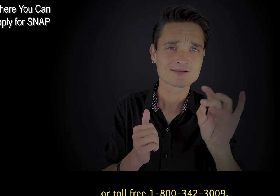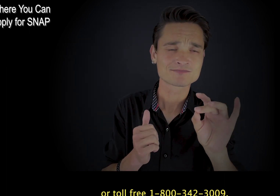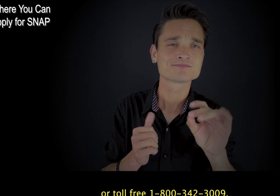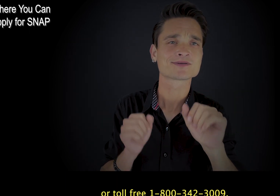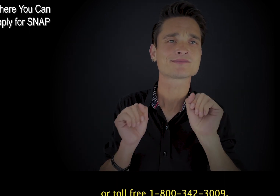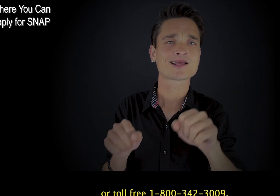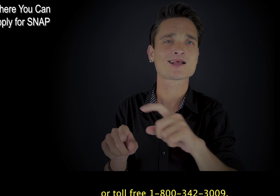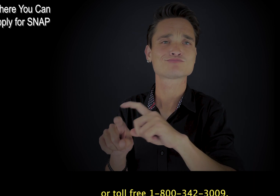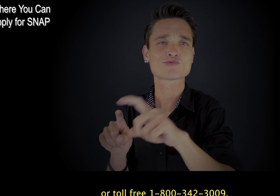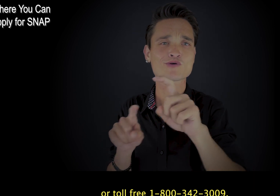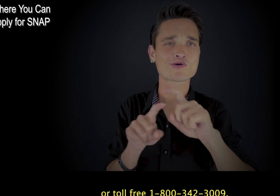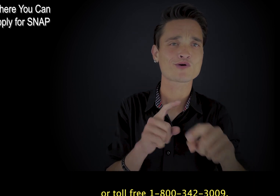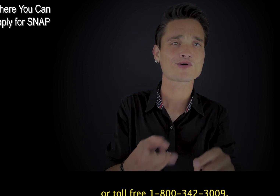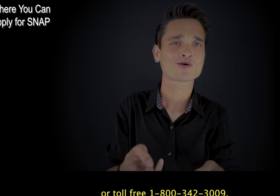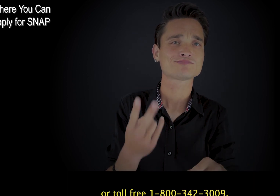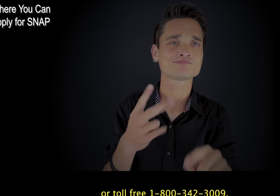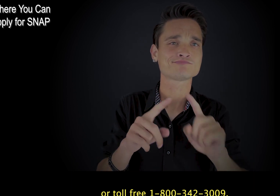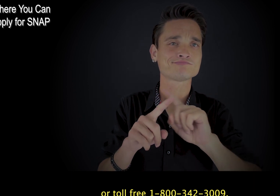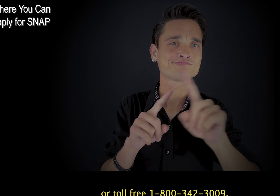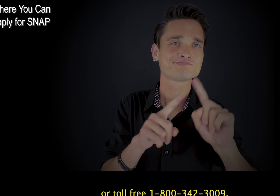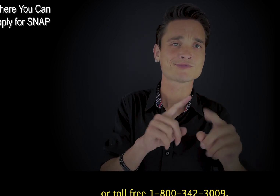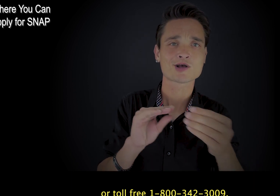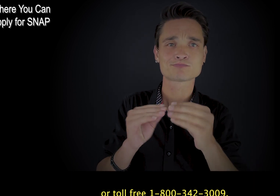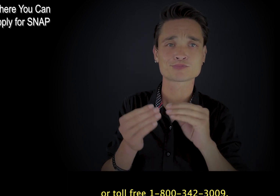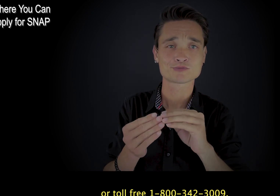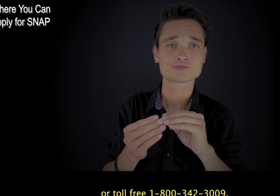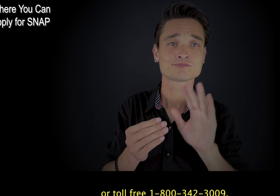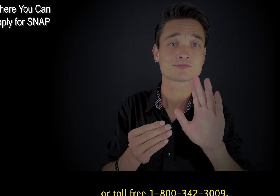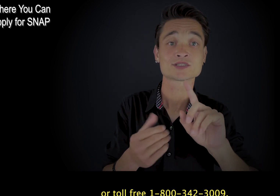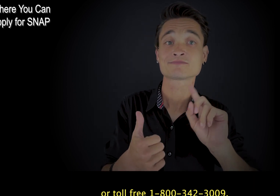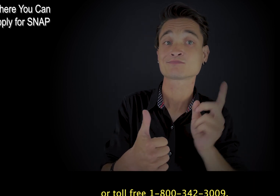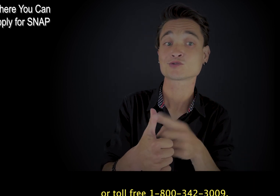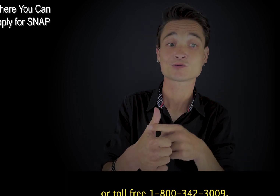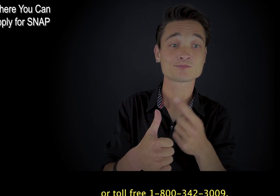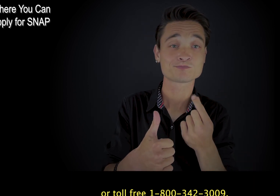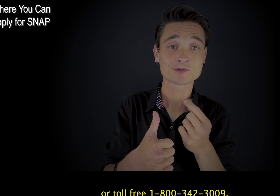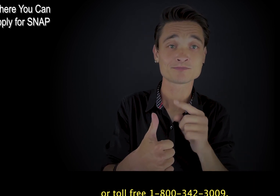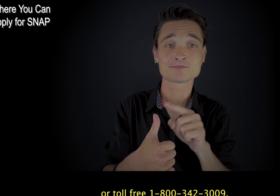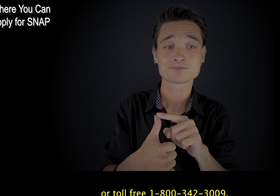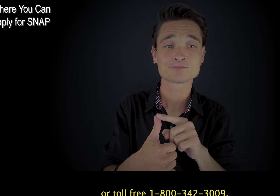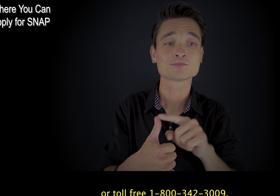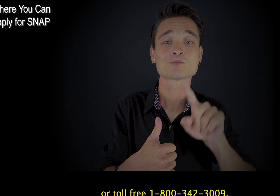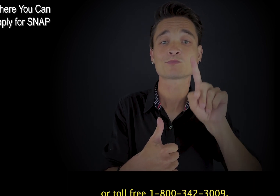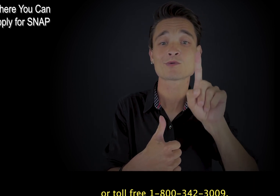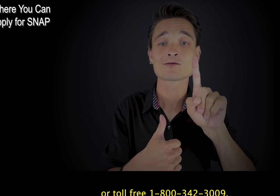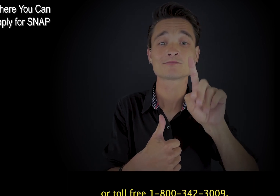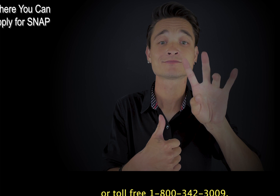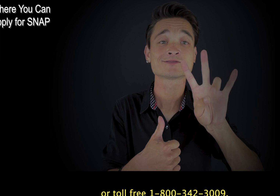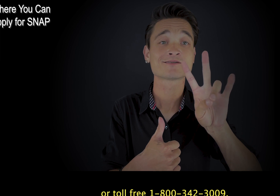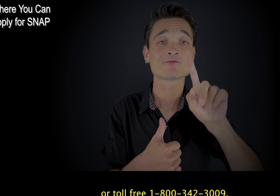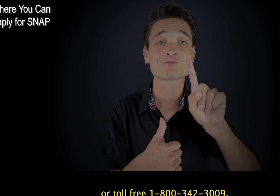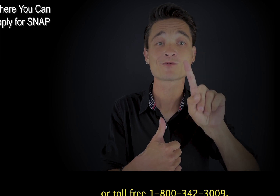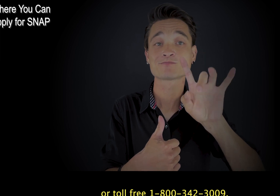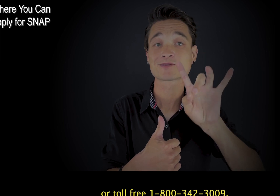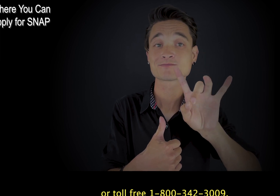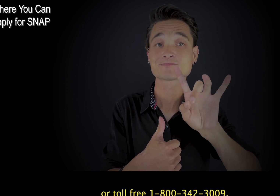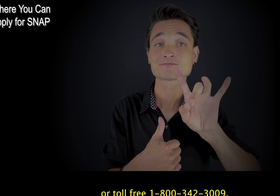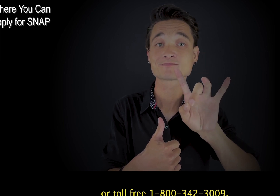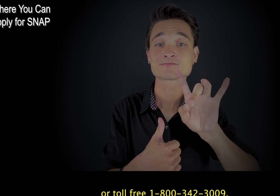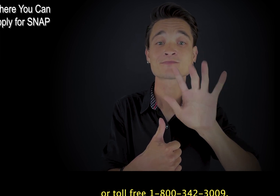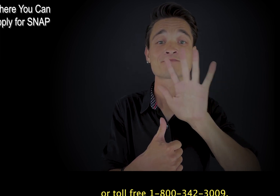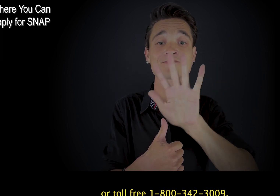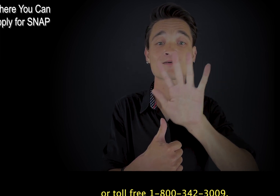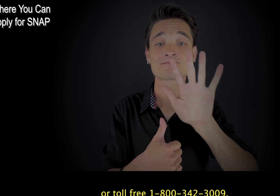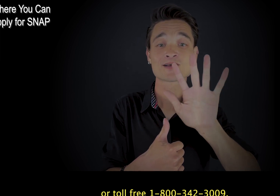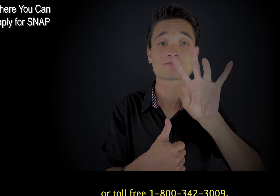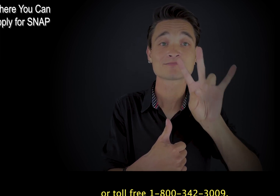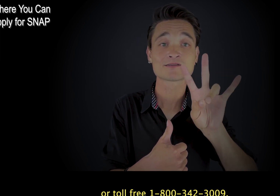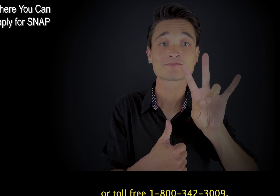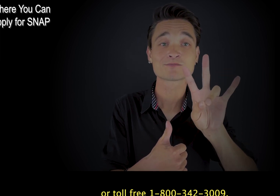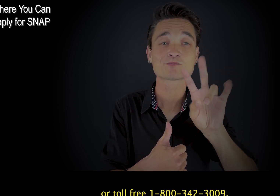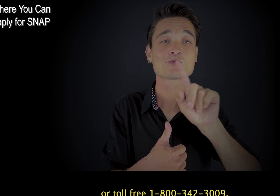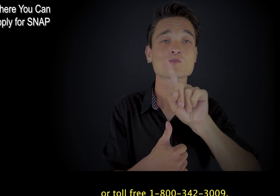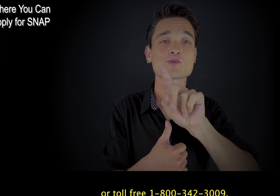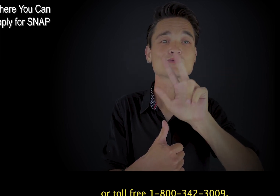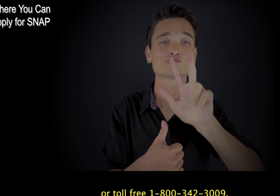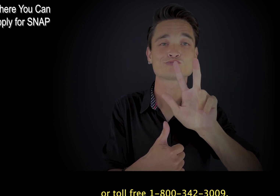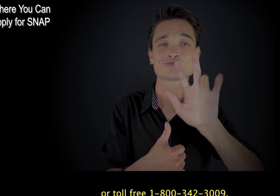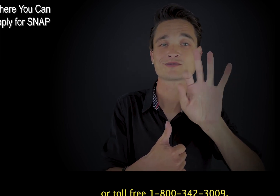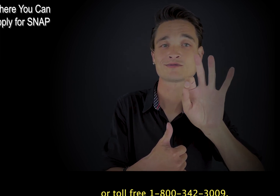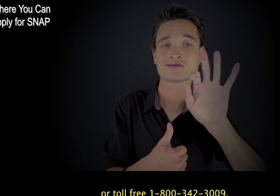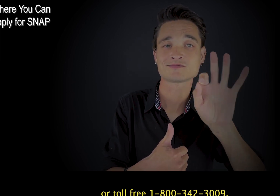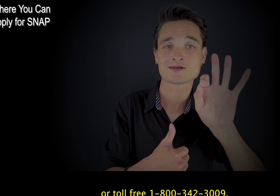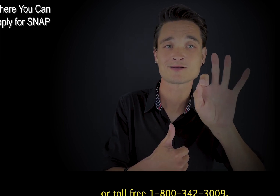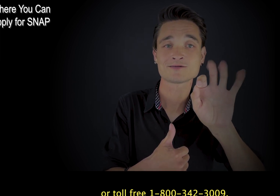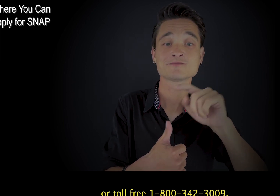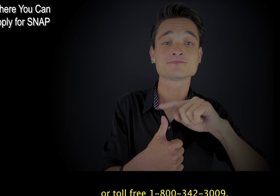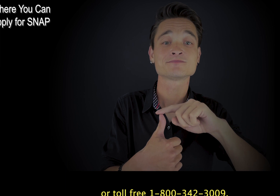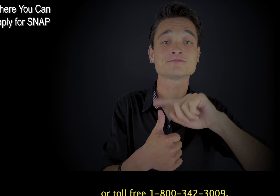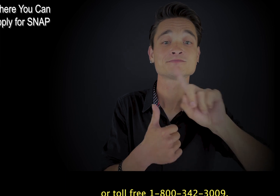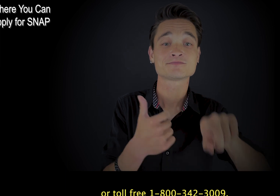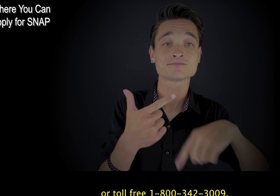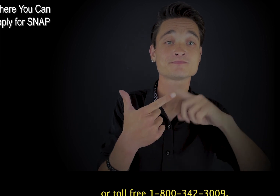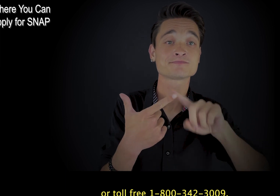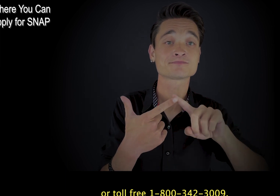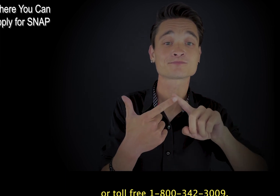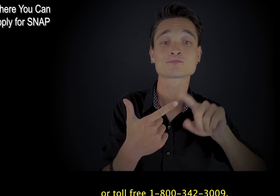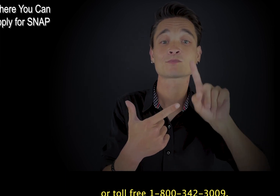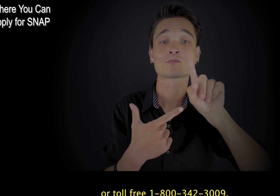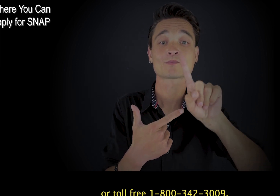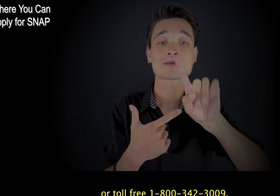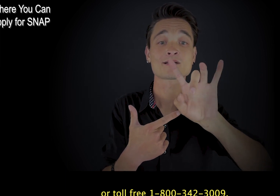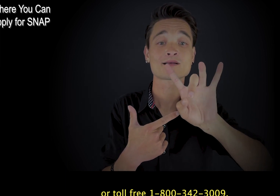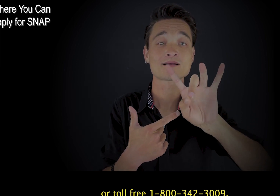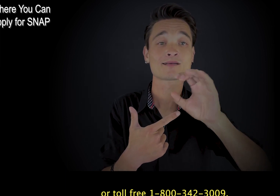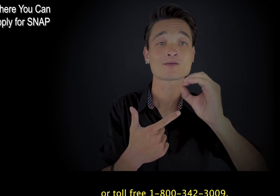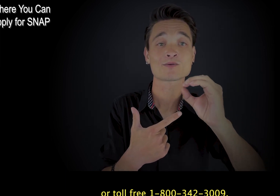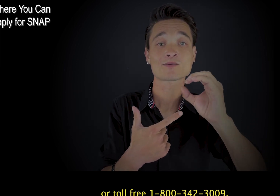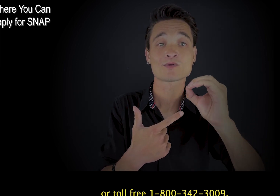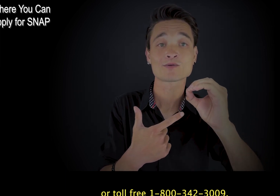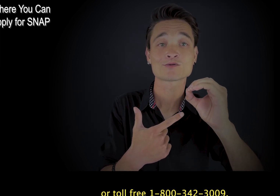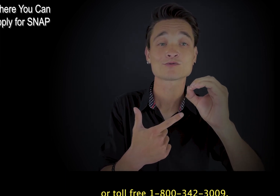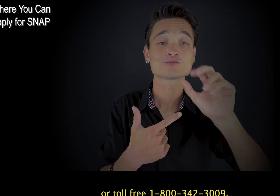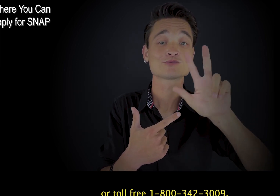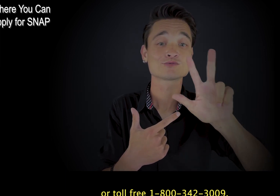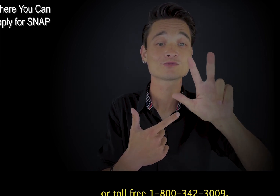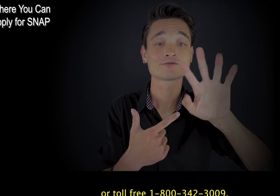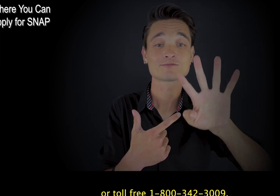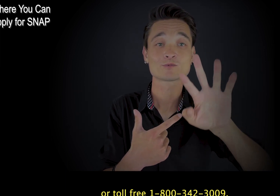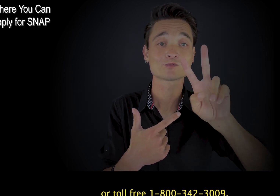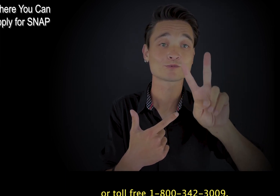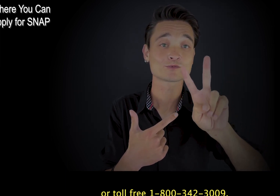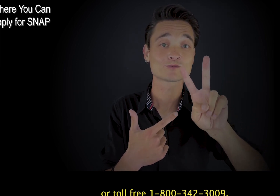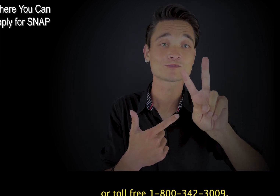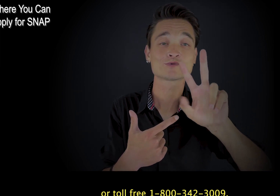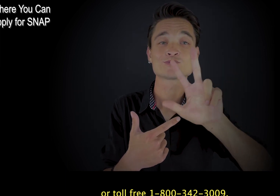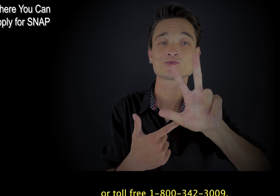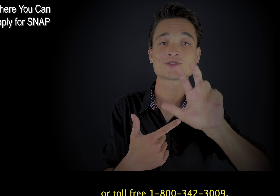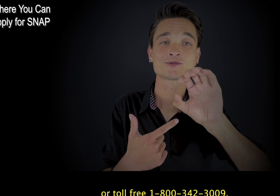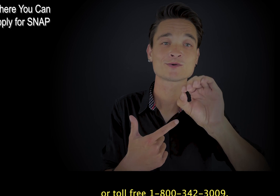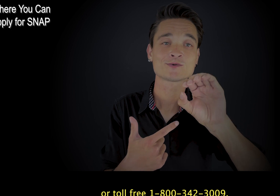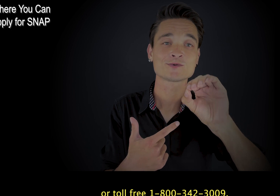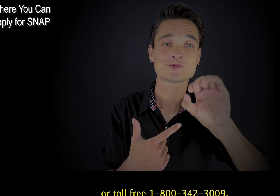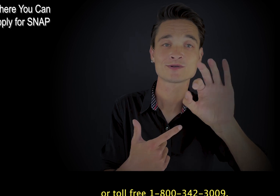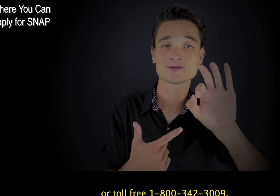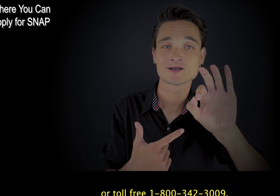or toll free 1-800-342-3009.